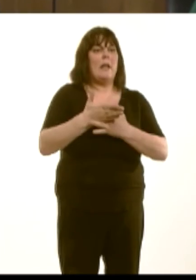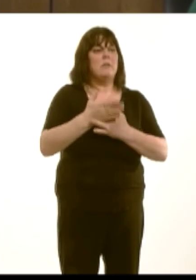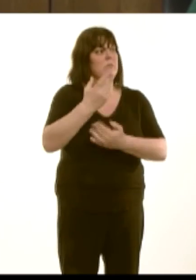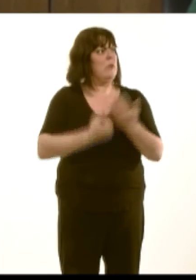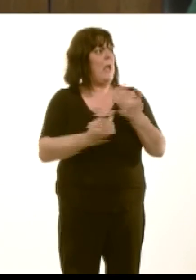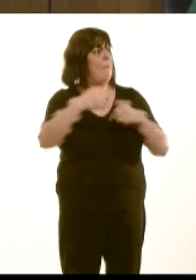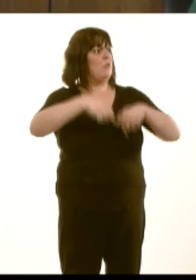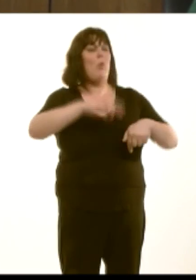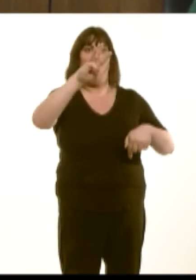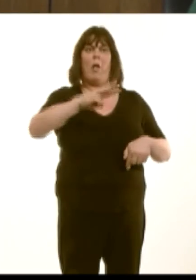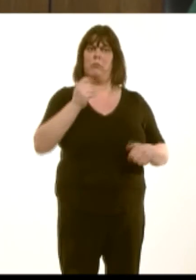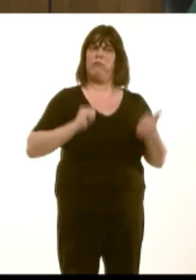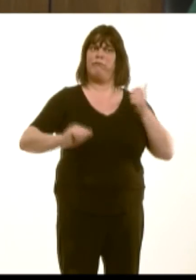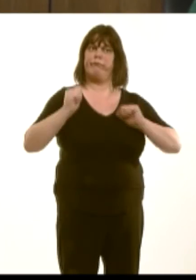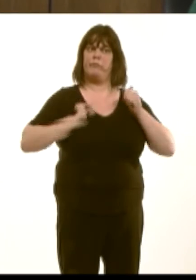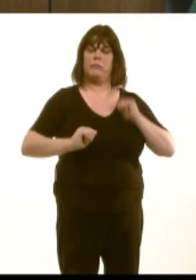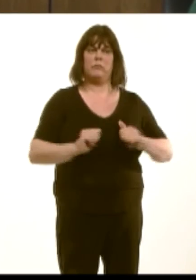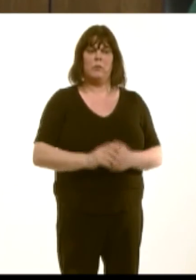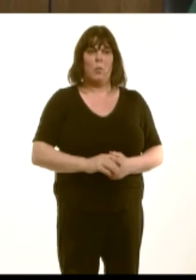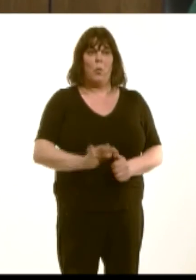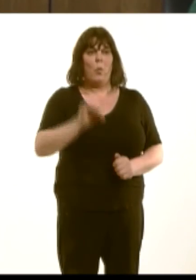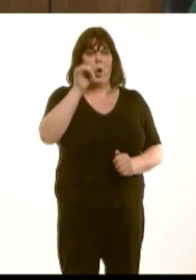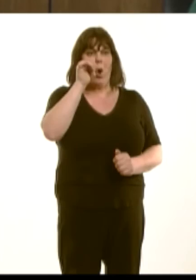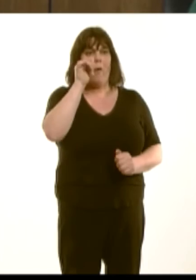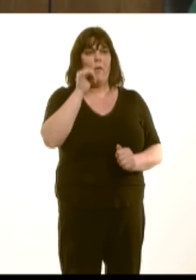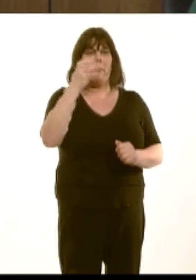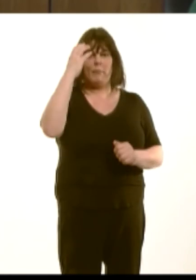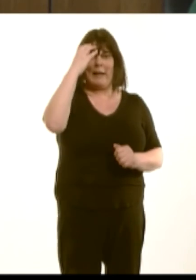You donít have to take my word for itówe know from the Kingís Fund, we know from the